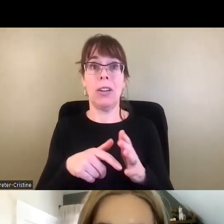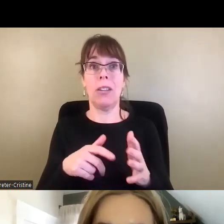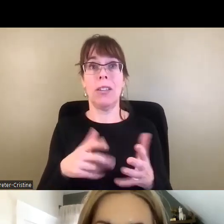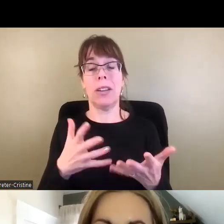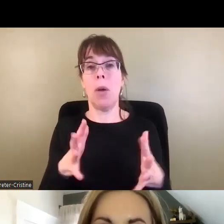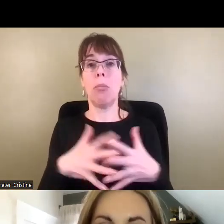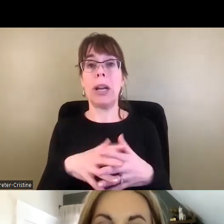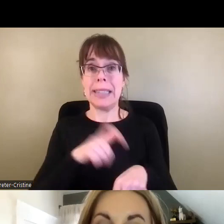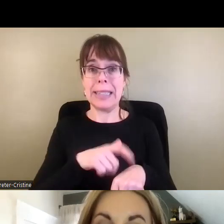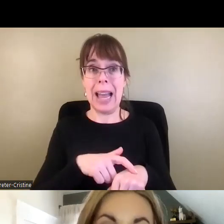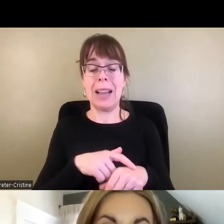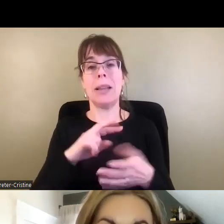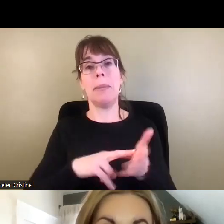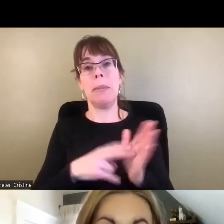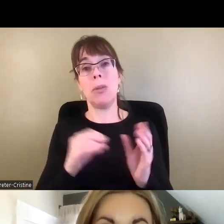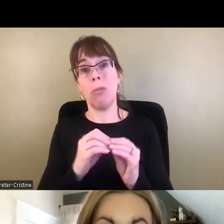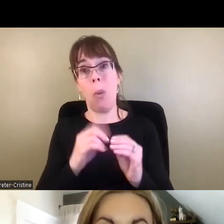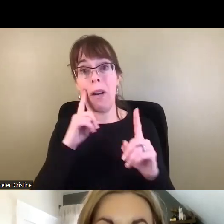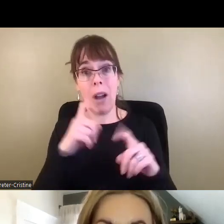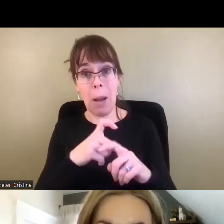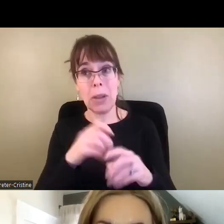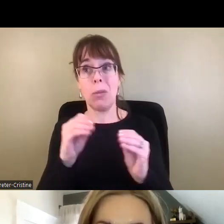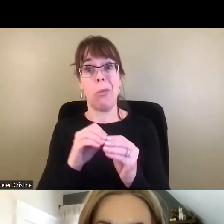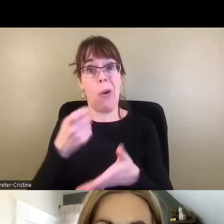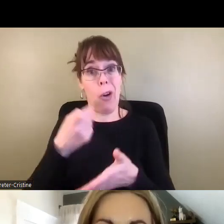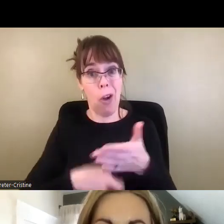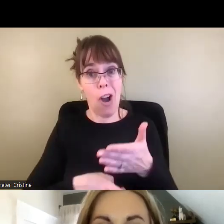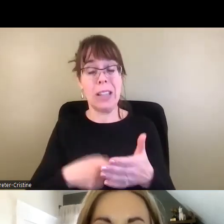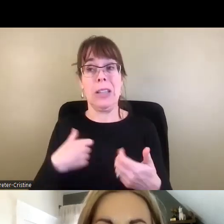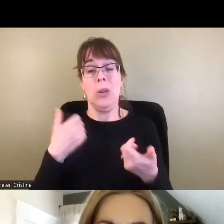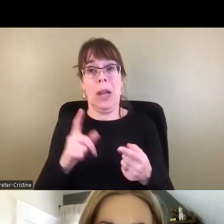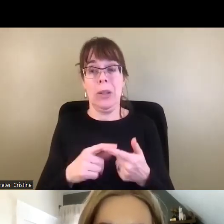procedures, and more costly. So we want to try to make sure we can get folks the care